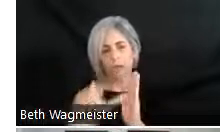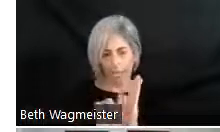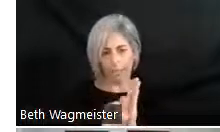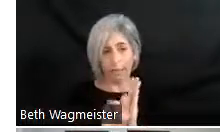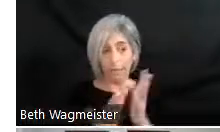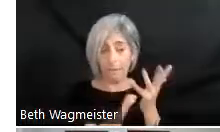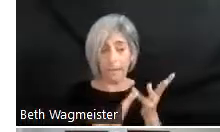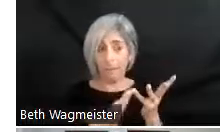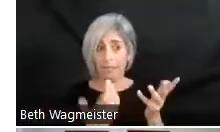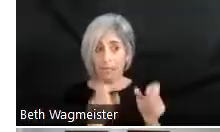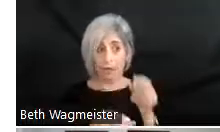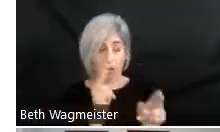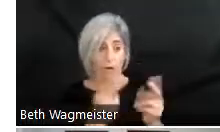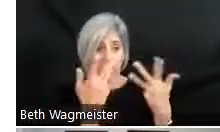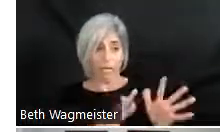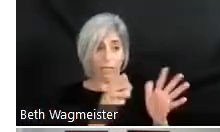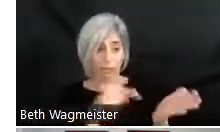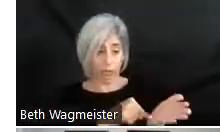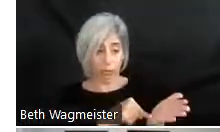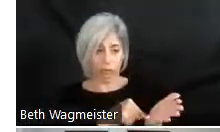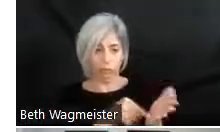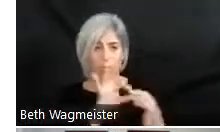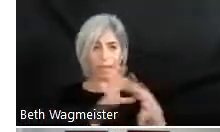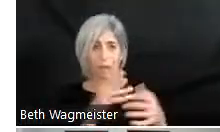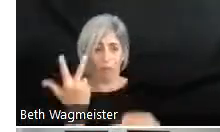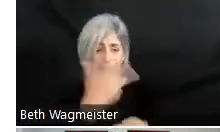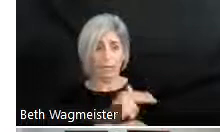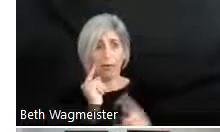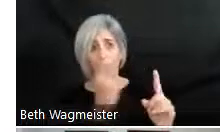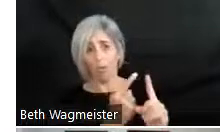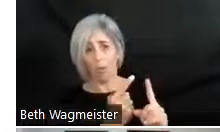aware of. And maybe we let go of the three day goal to align more closely with that three